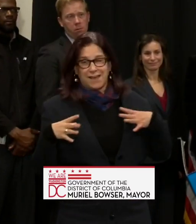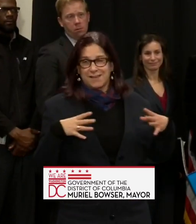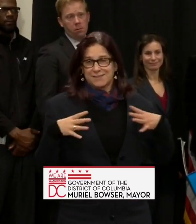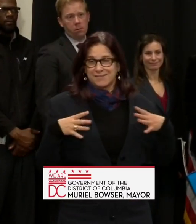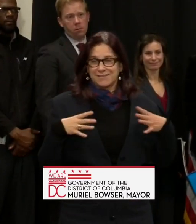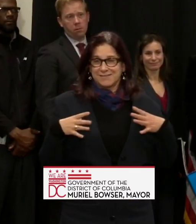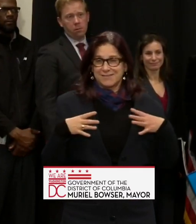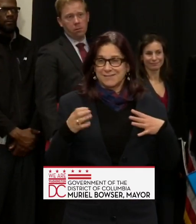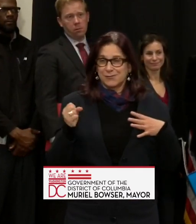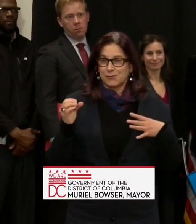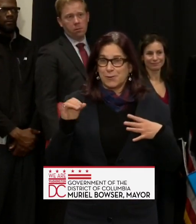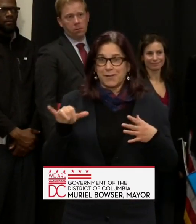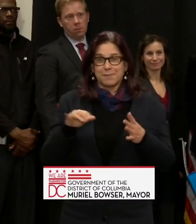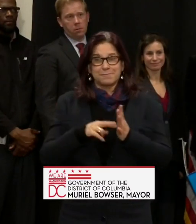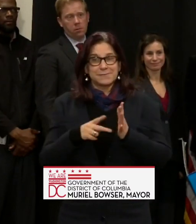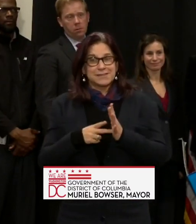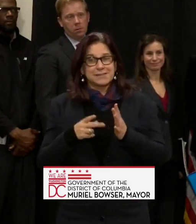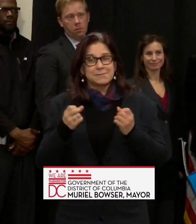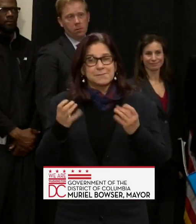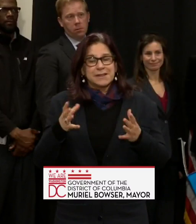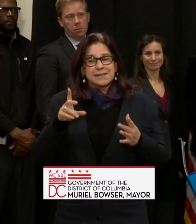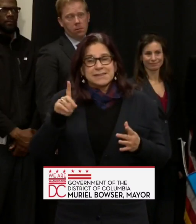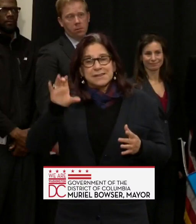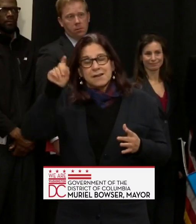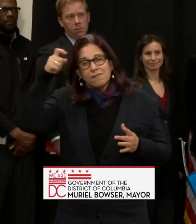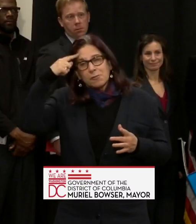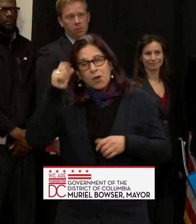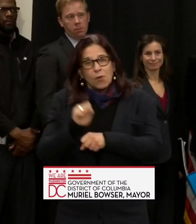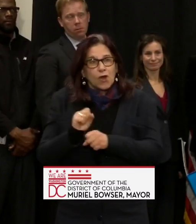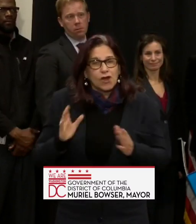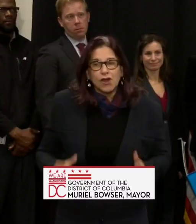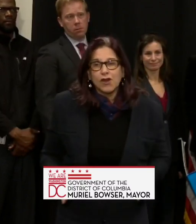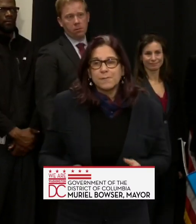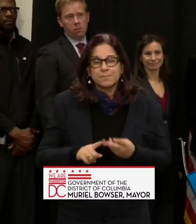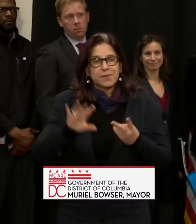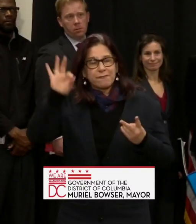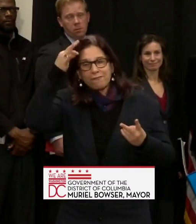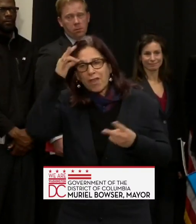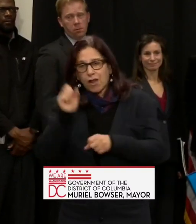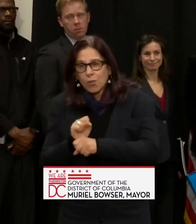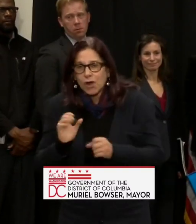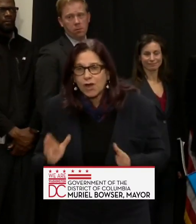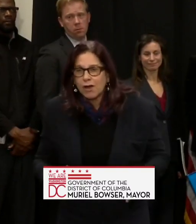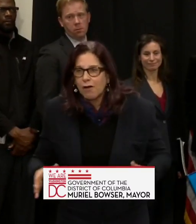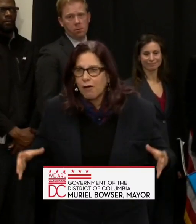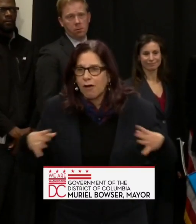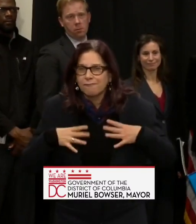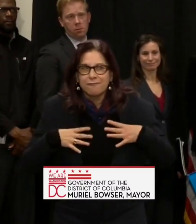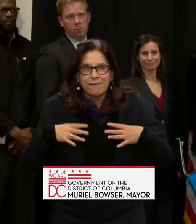EXPECT D.C. GOVERNMENT WORKERS AND FEDERAL WORKERS TO HAVE THE DAY OFF. ALL OF THE DAYS LEADING UP TO